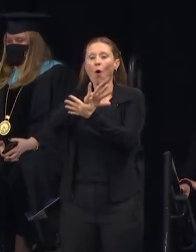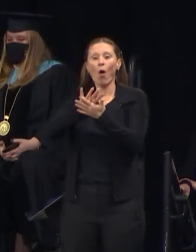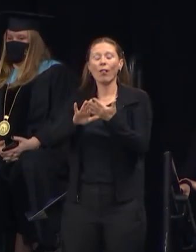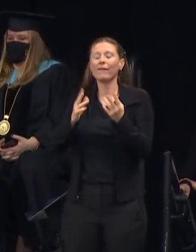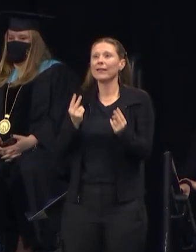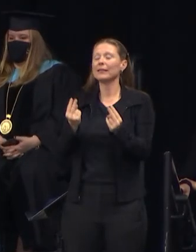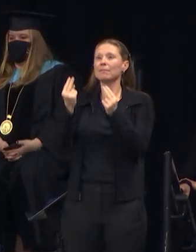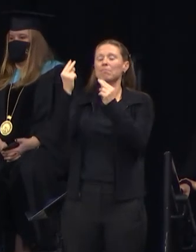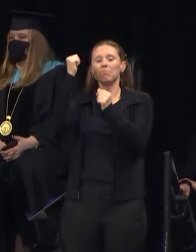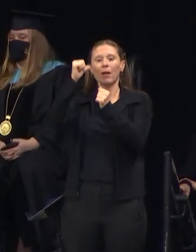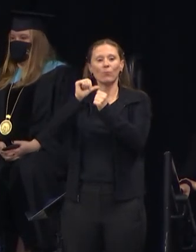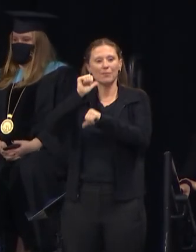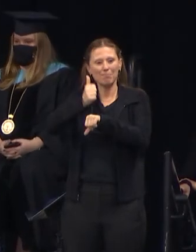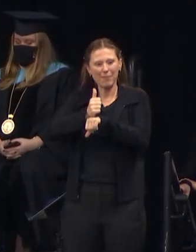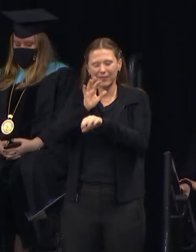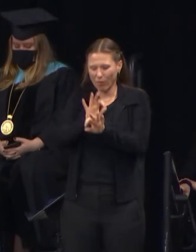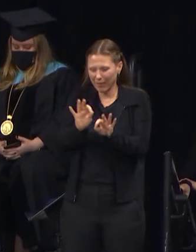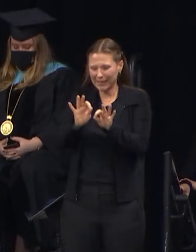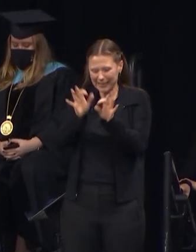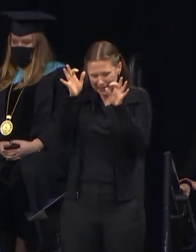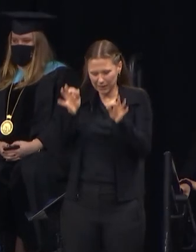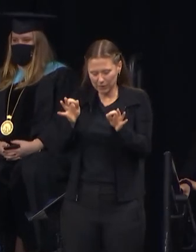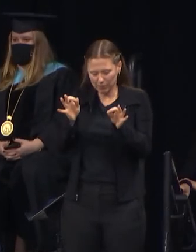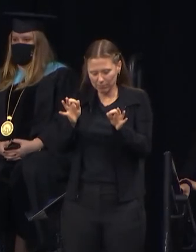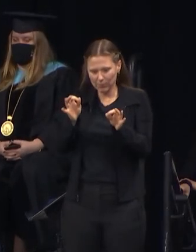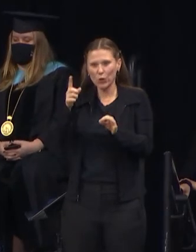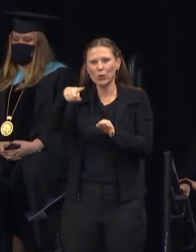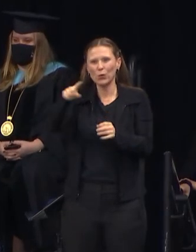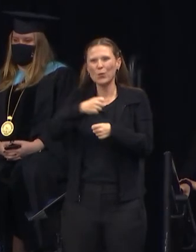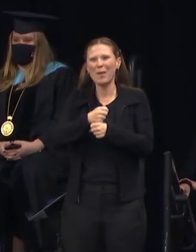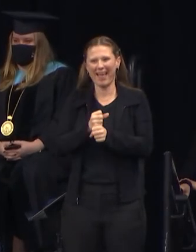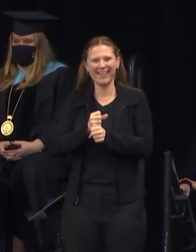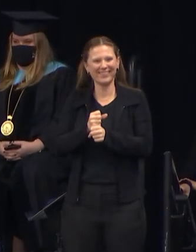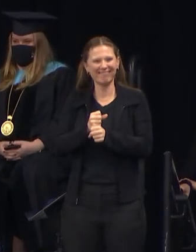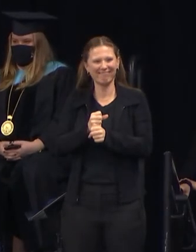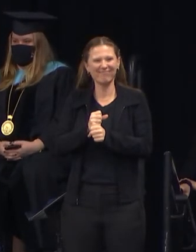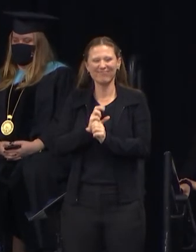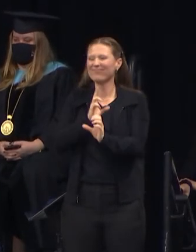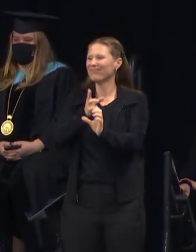are based on that key decision you made to join the military.